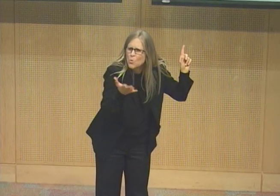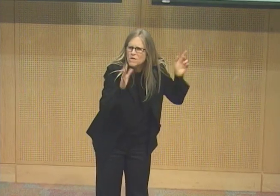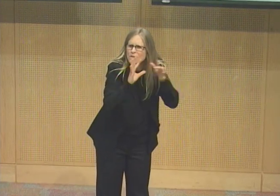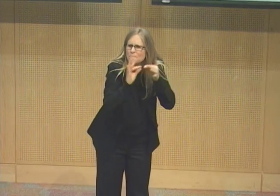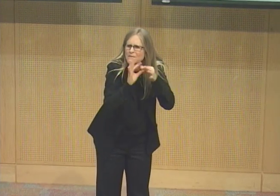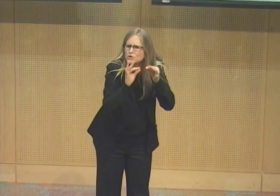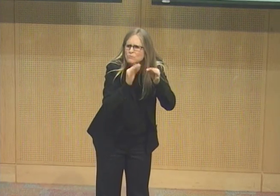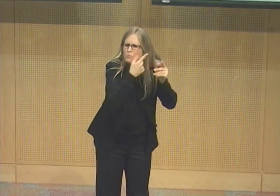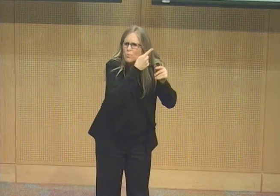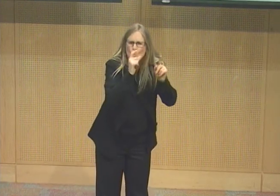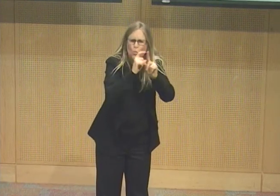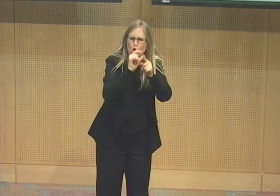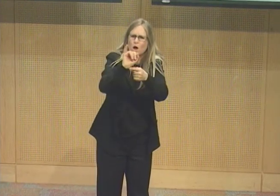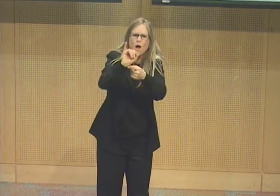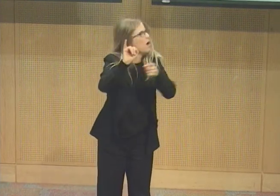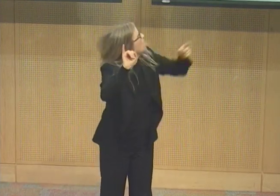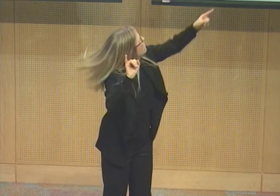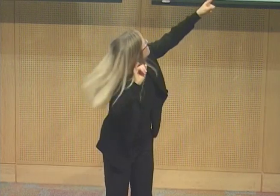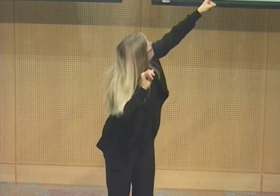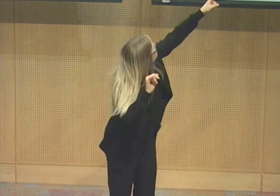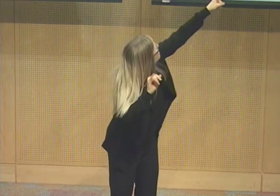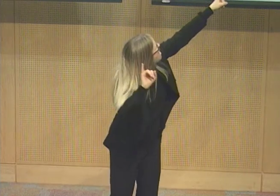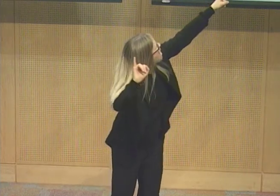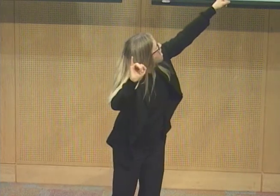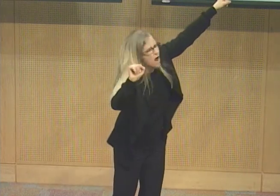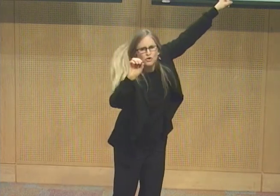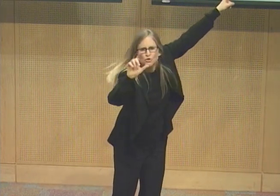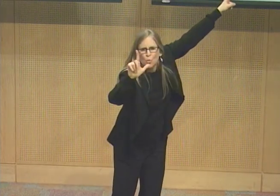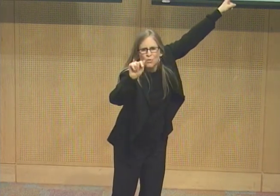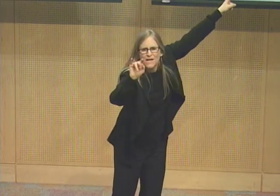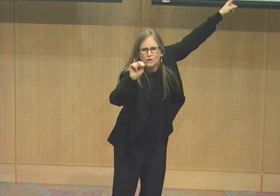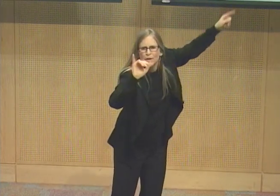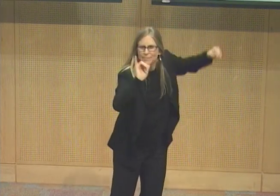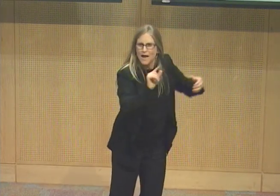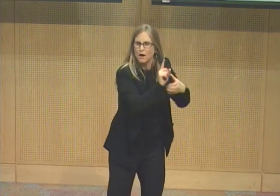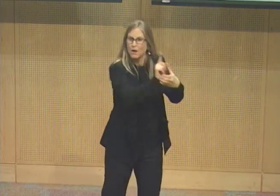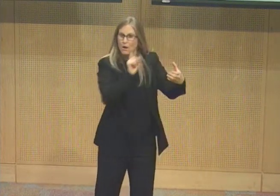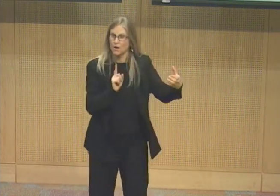What, essentially, is the message? How is "isolation" being used?